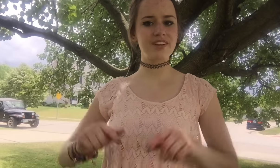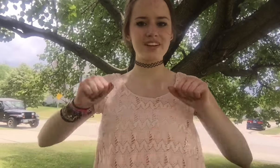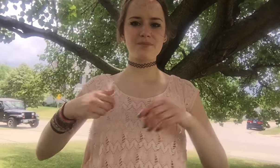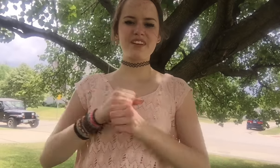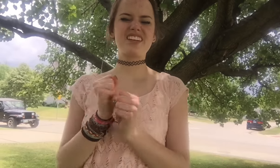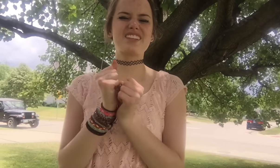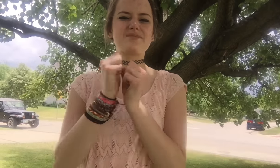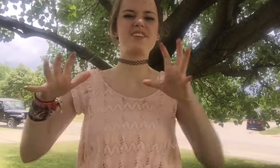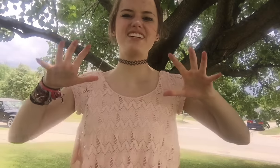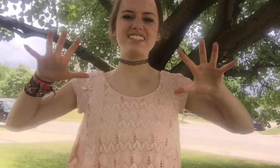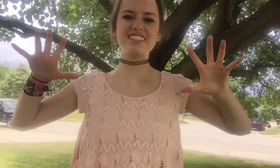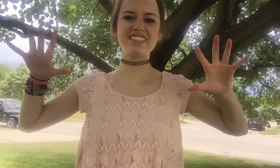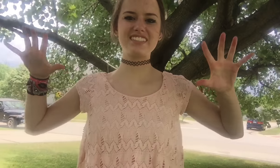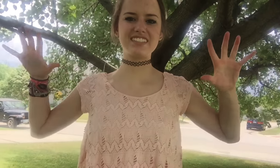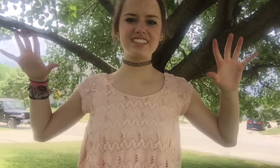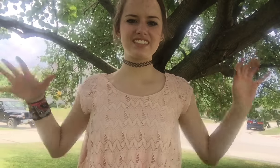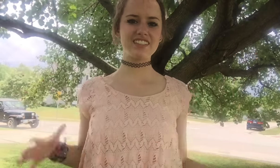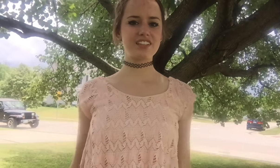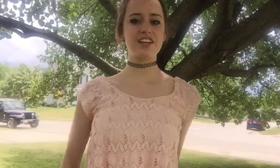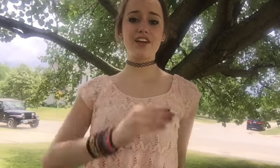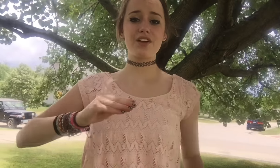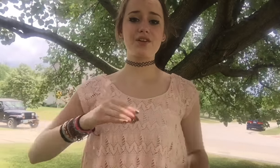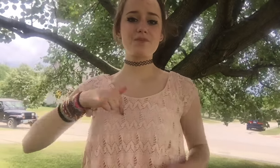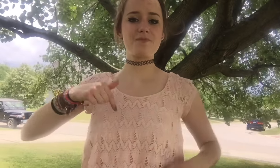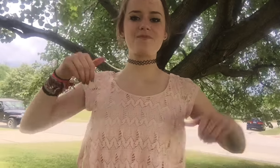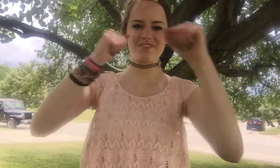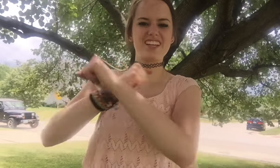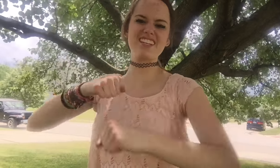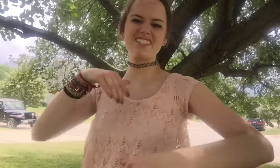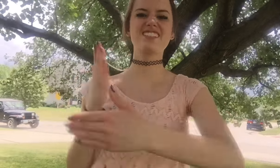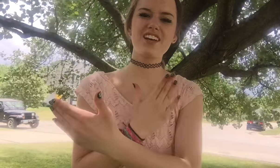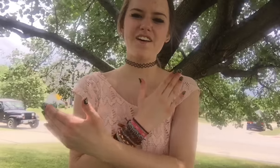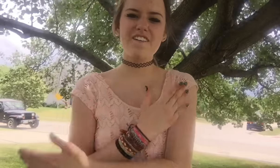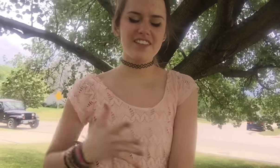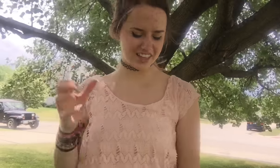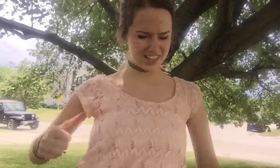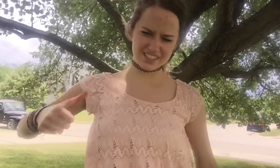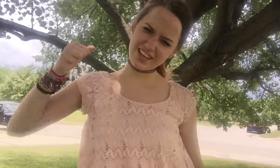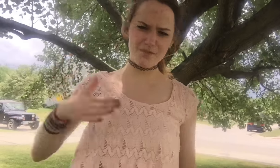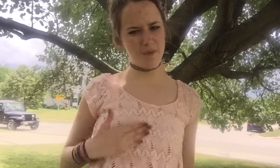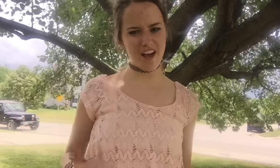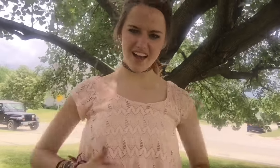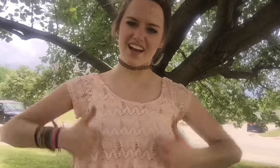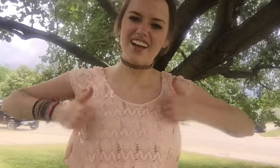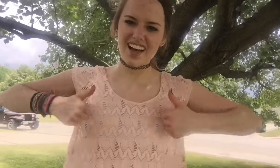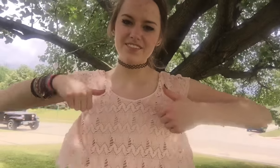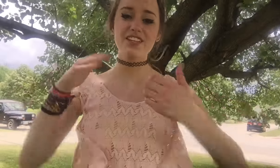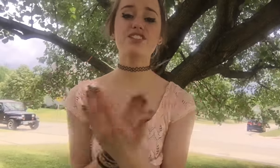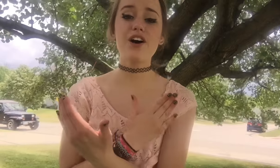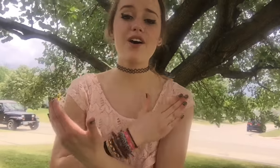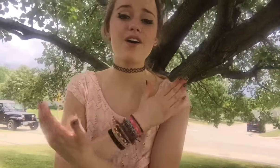but i can make an explosion this is my fight song take back my life song